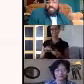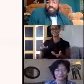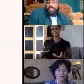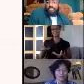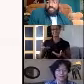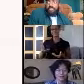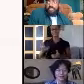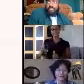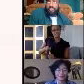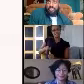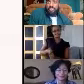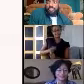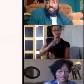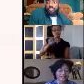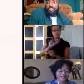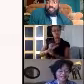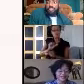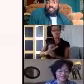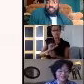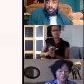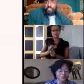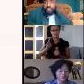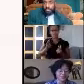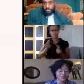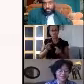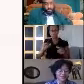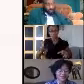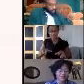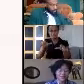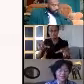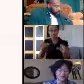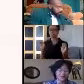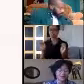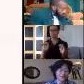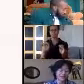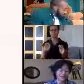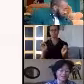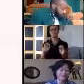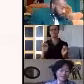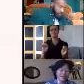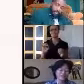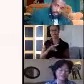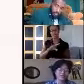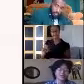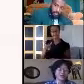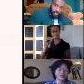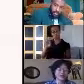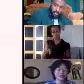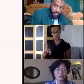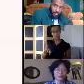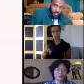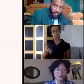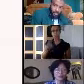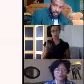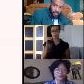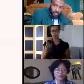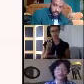anything, but to ask that question is one part, and then to act on it is actual actually